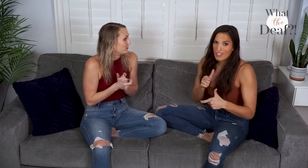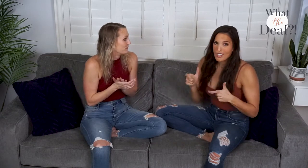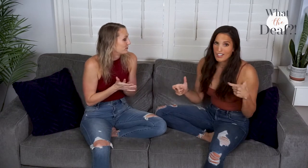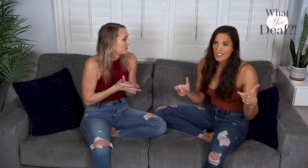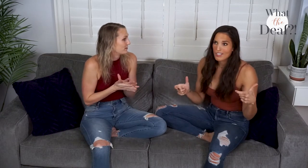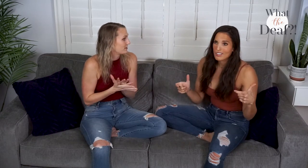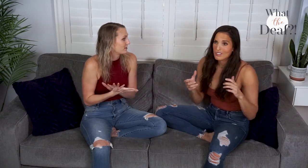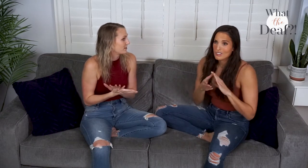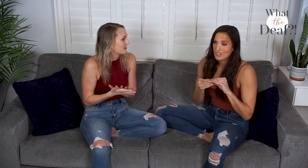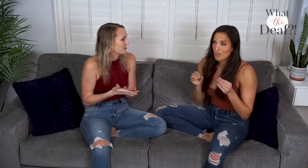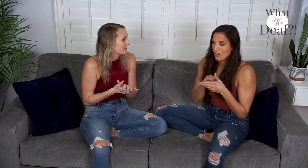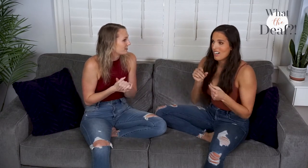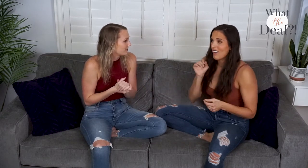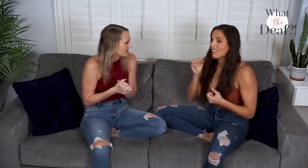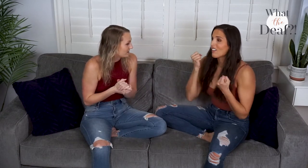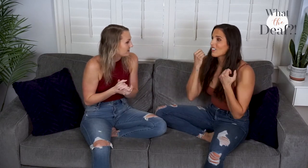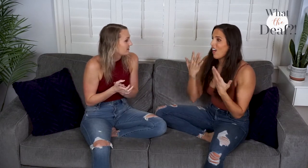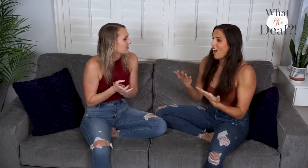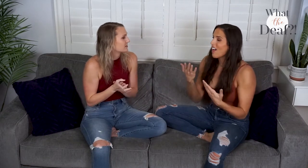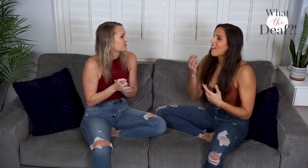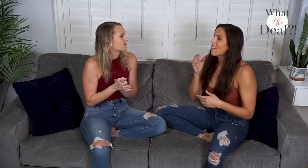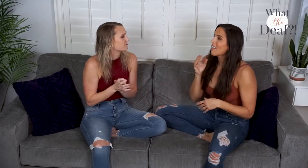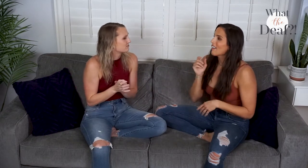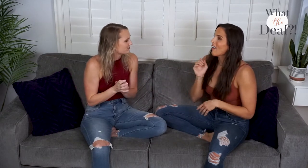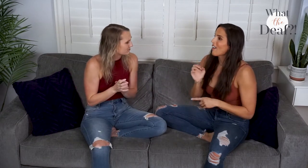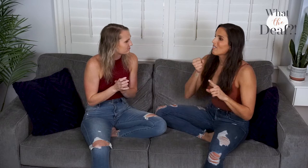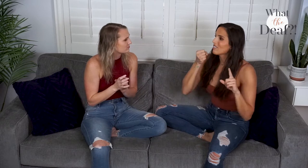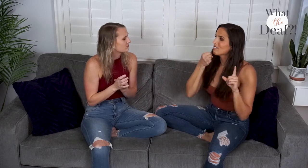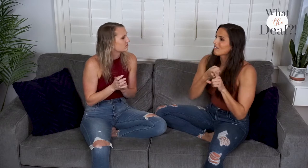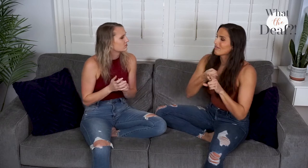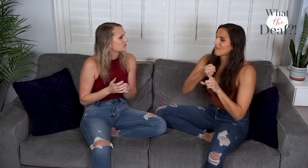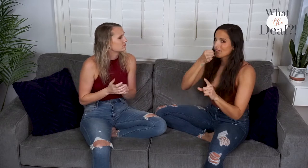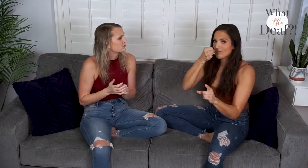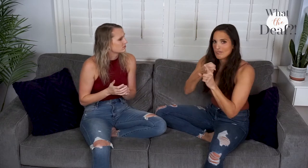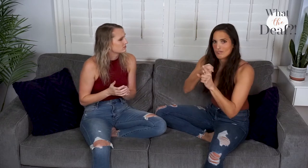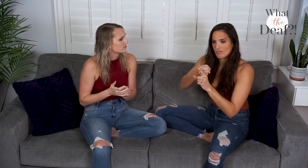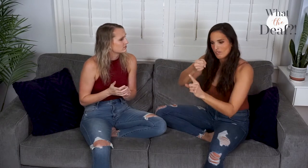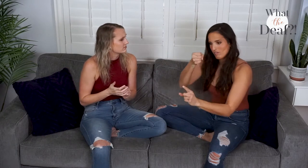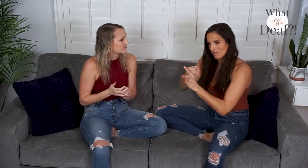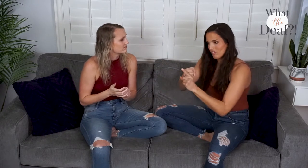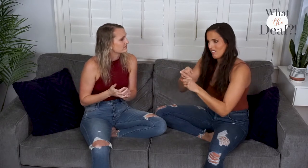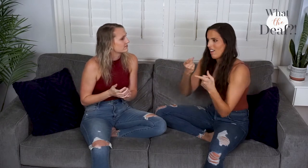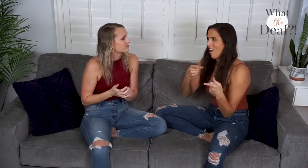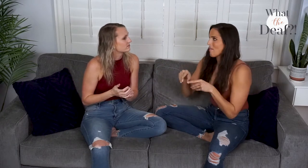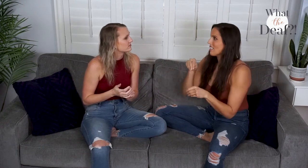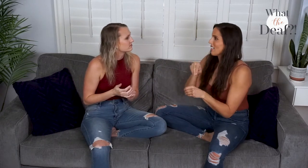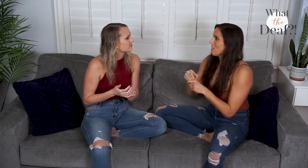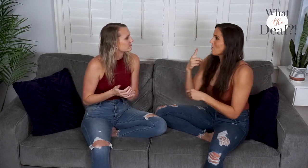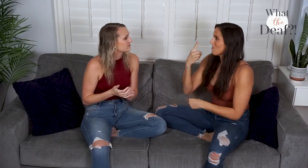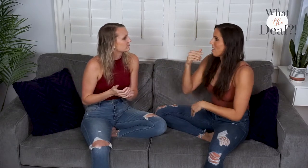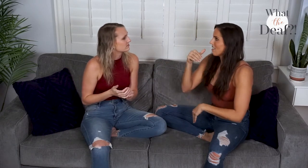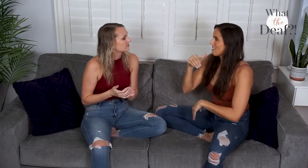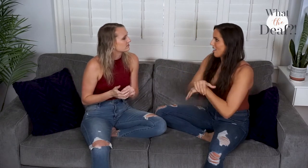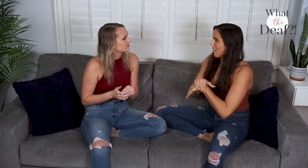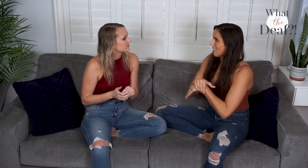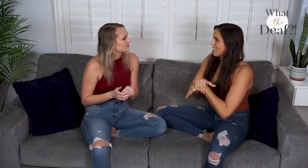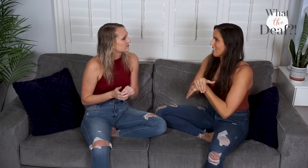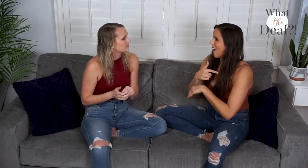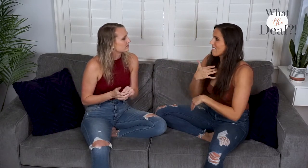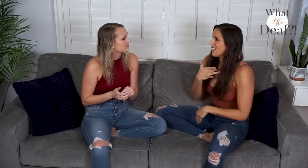Big story of a lot of things that happened back to back in one night.